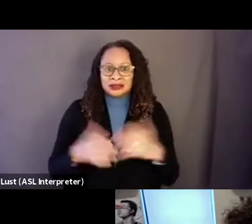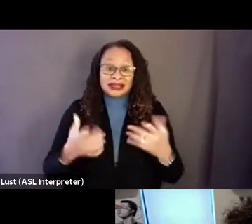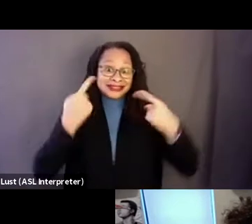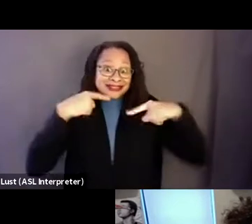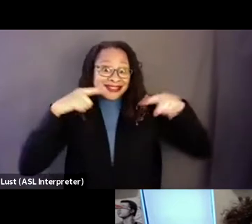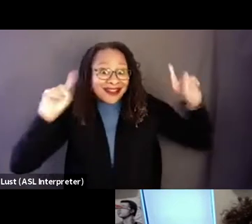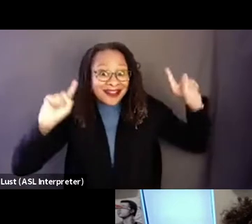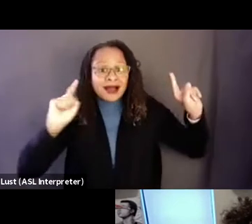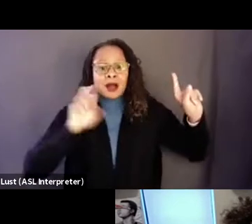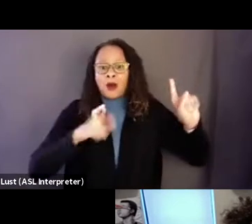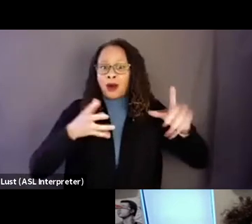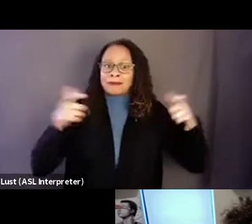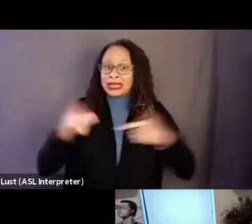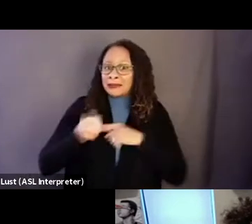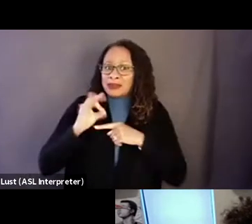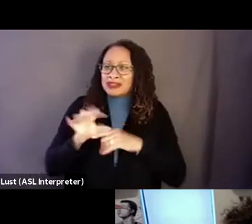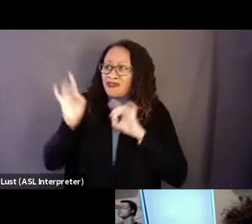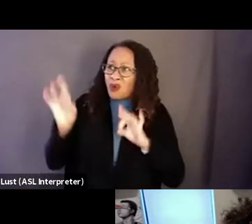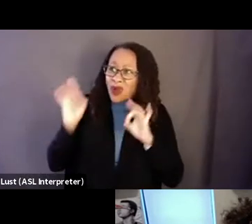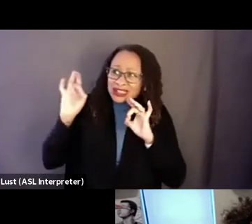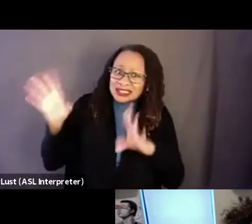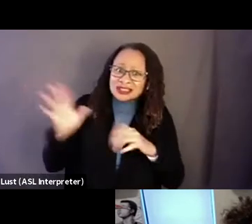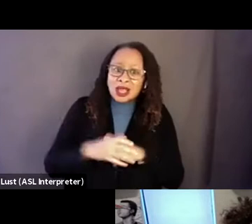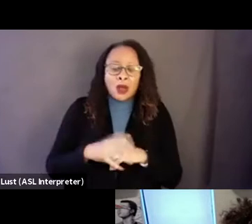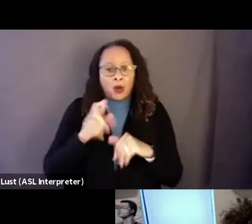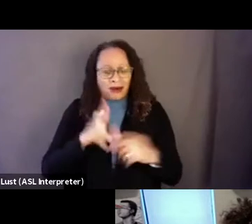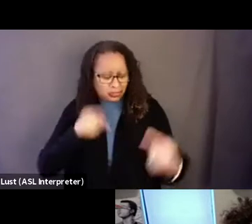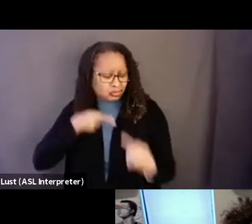or a big moment of crisis, or the struggle, the struggle, the struggle.